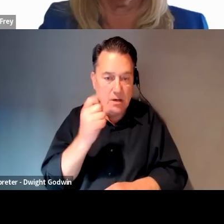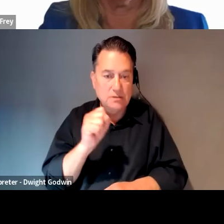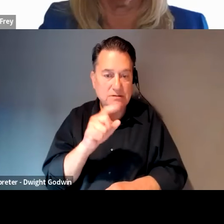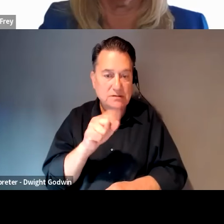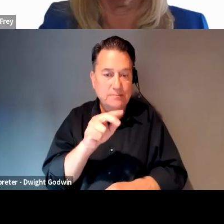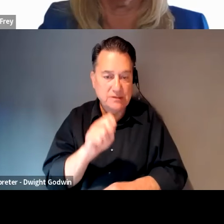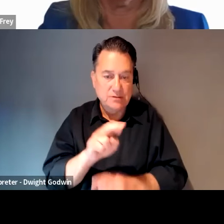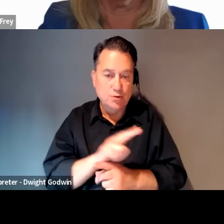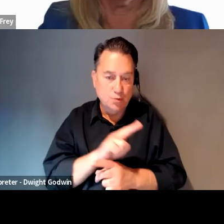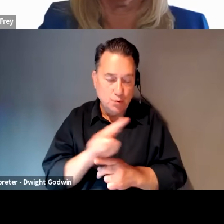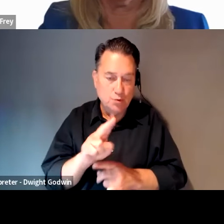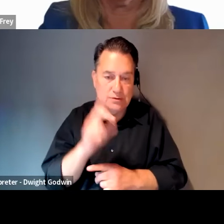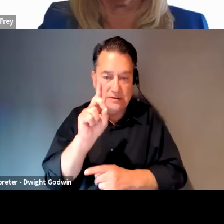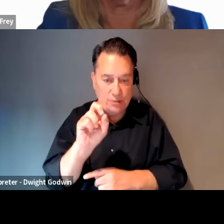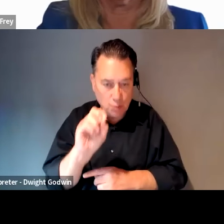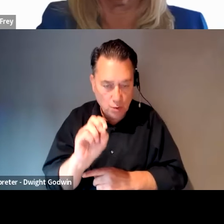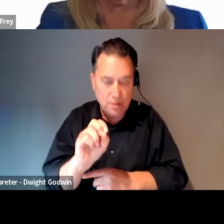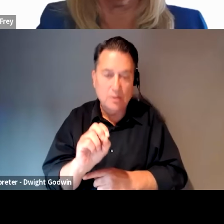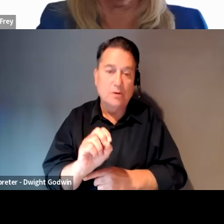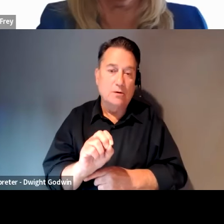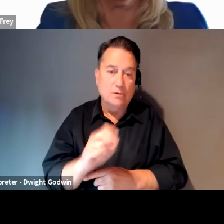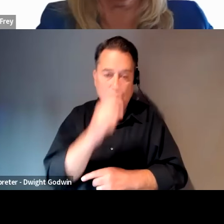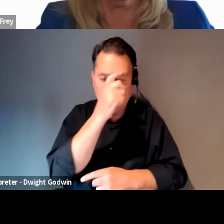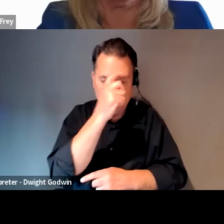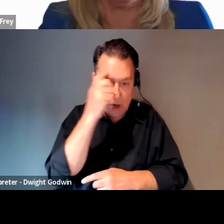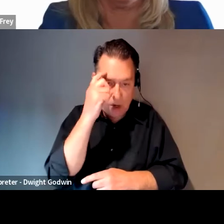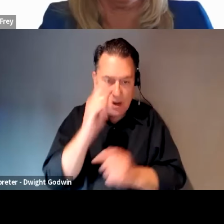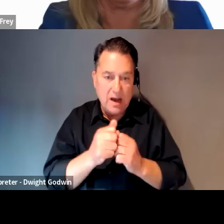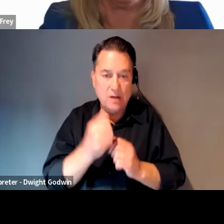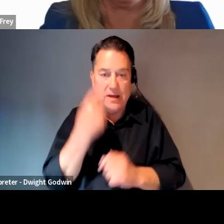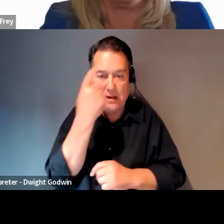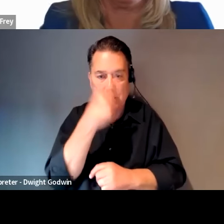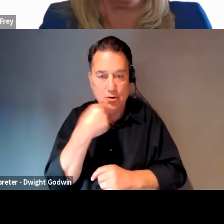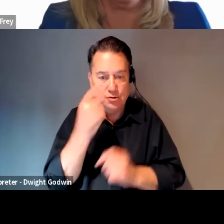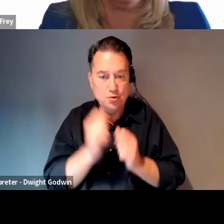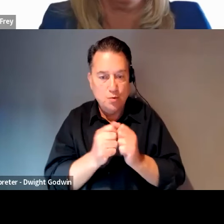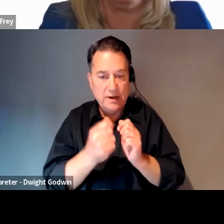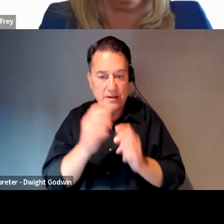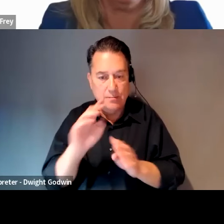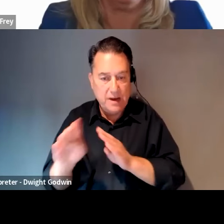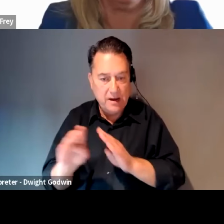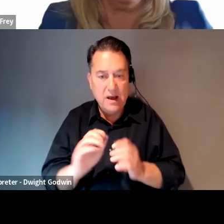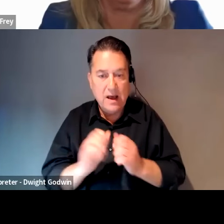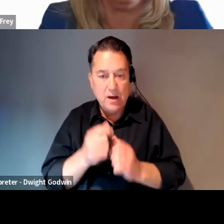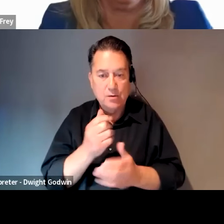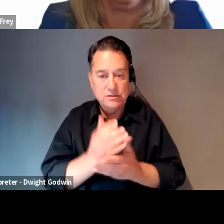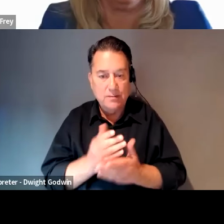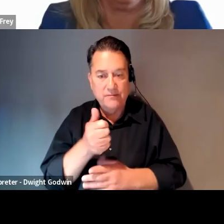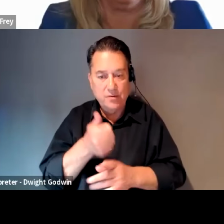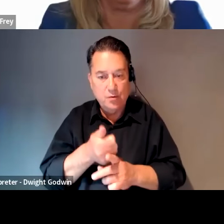and mental health and trauma and how that looks on behaviors and maybe have some of your own biases or values around it, then it's gonna be challenging.